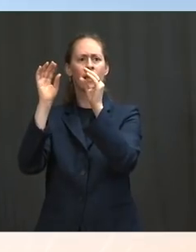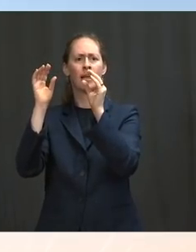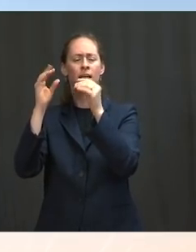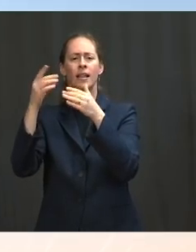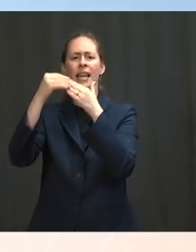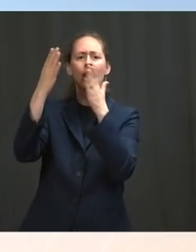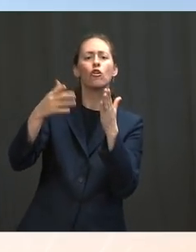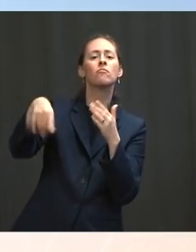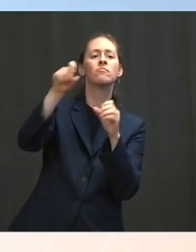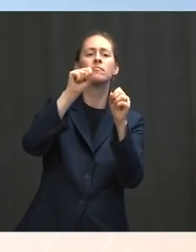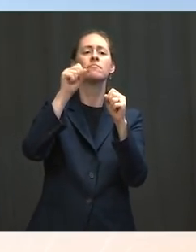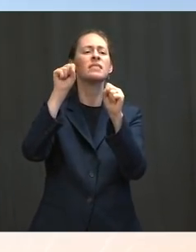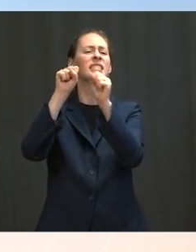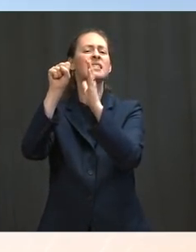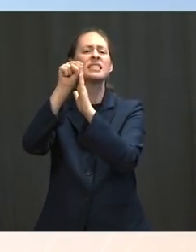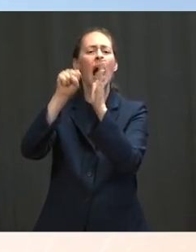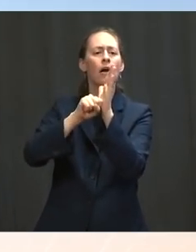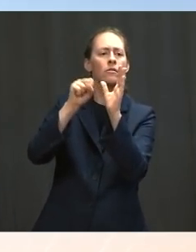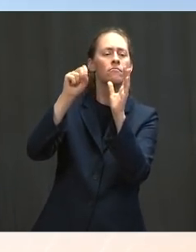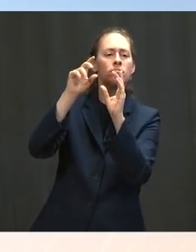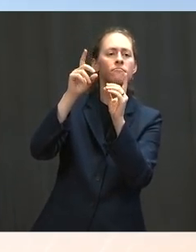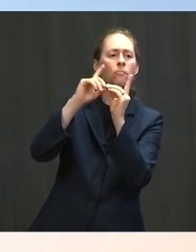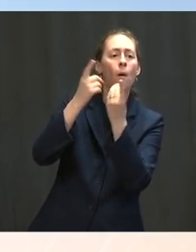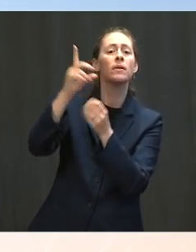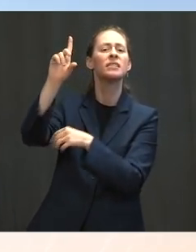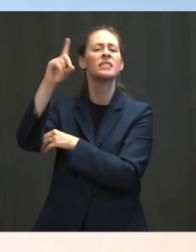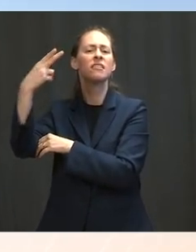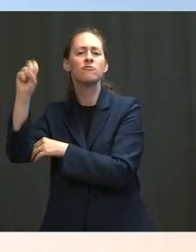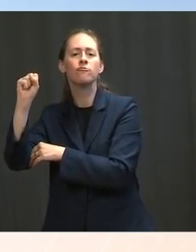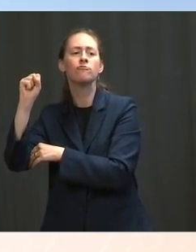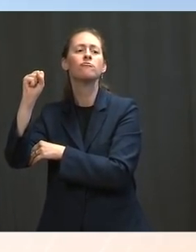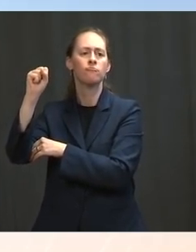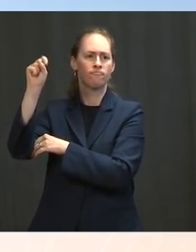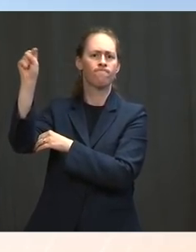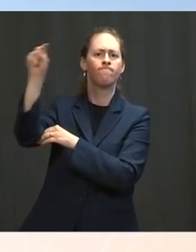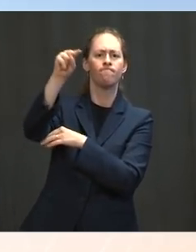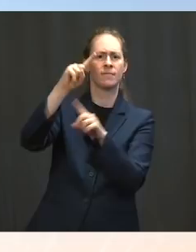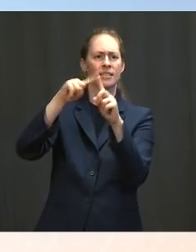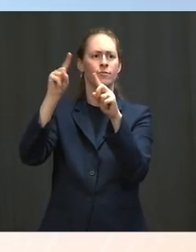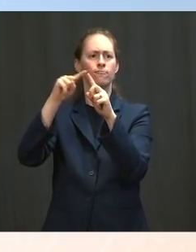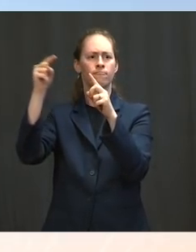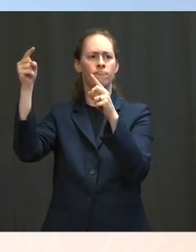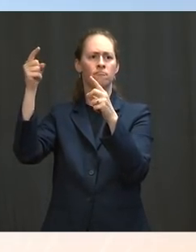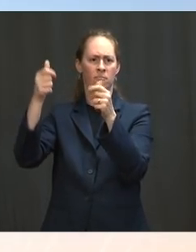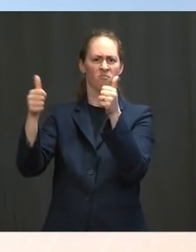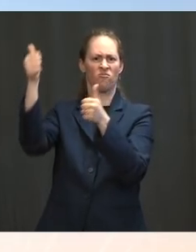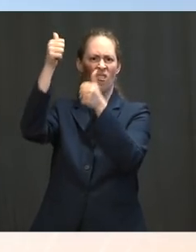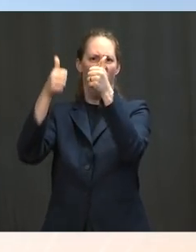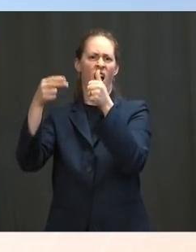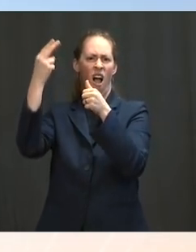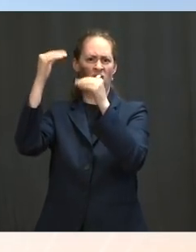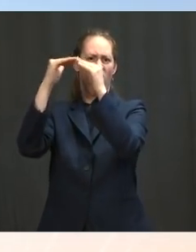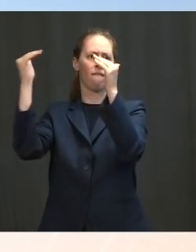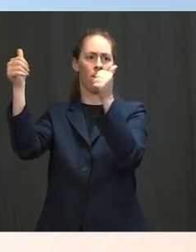and other intelligence community -- members of the intelligence community to discuss ransomware and our overall strategic efforts to counter it.